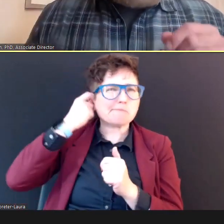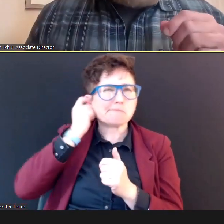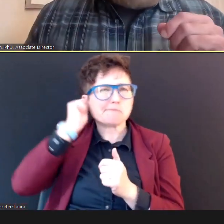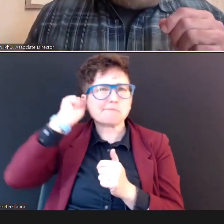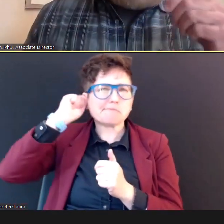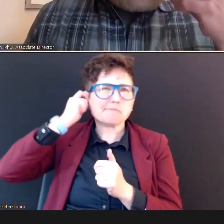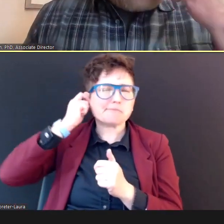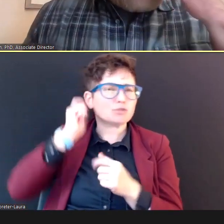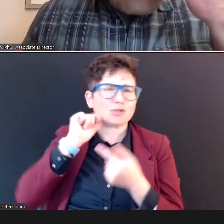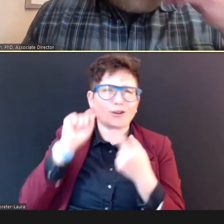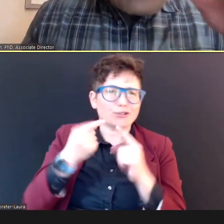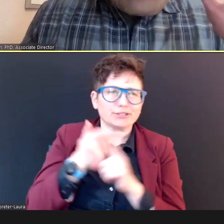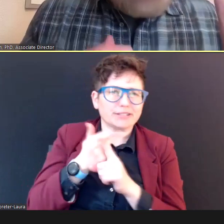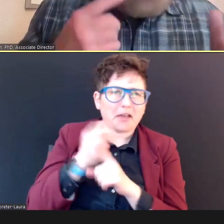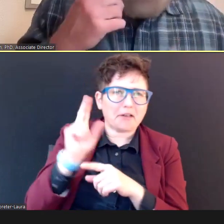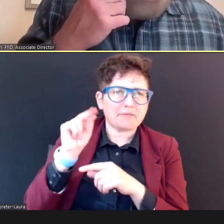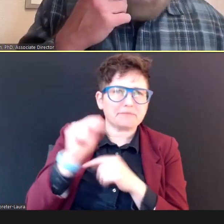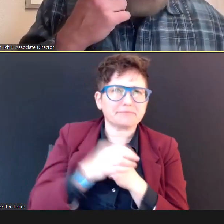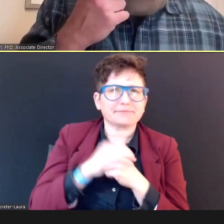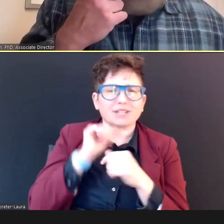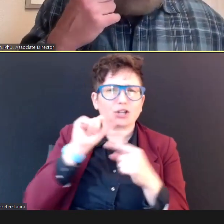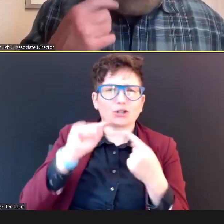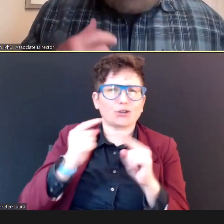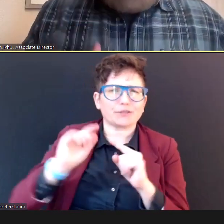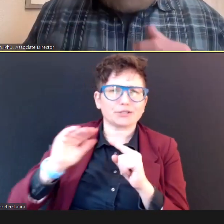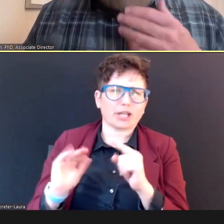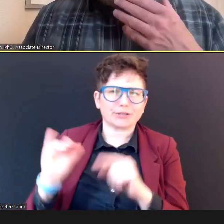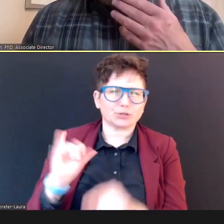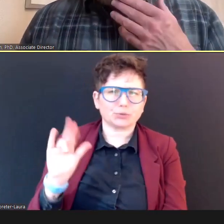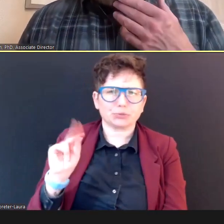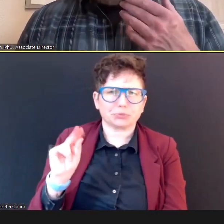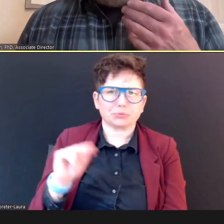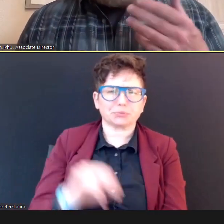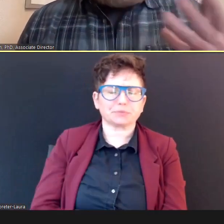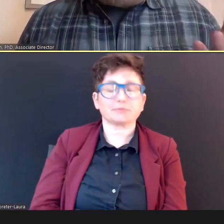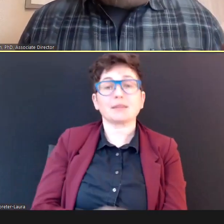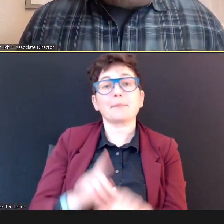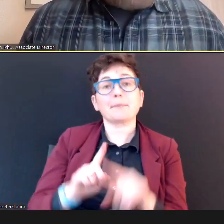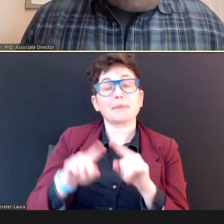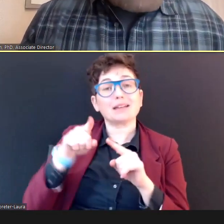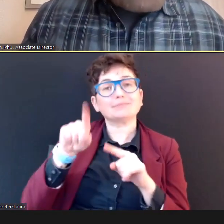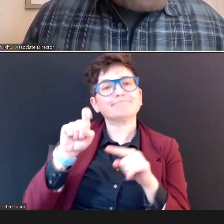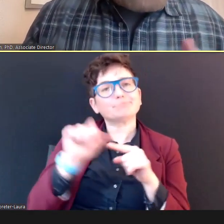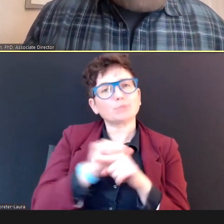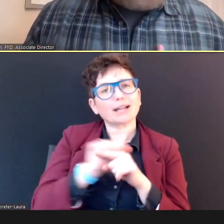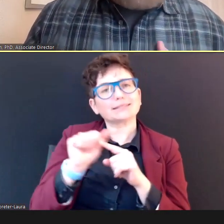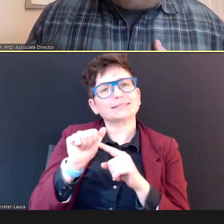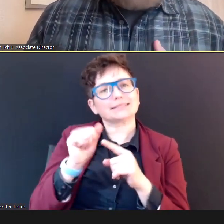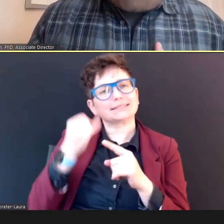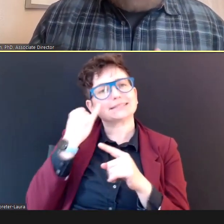going to hurt yourself you're not going to hurt the child either um but you're